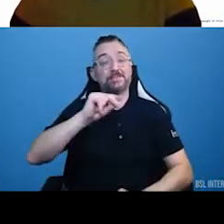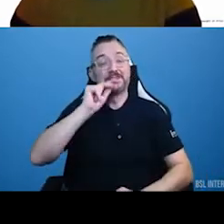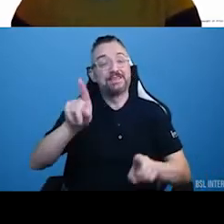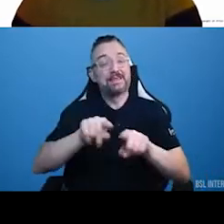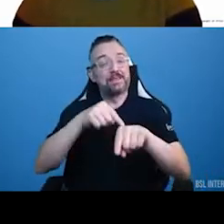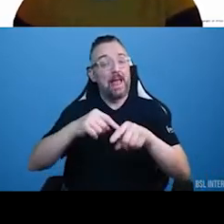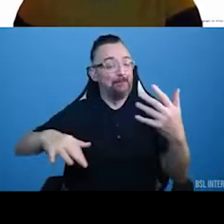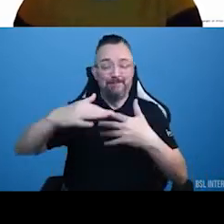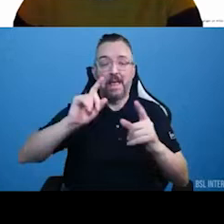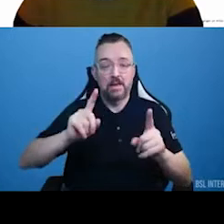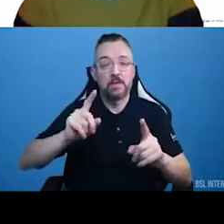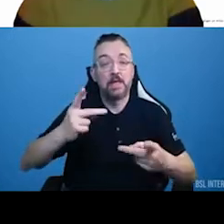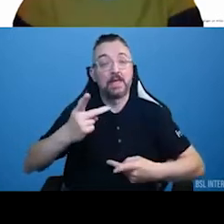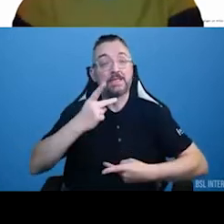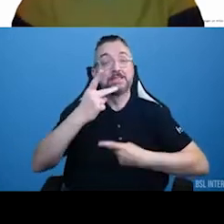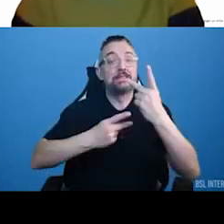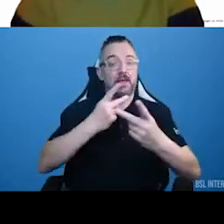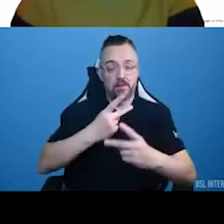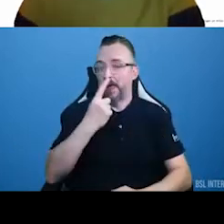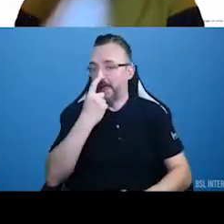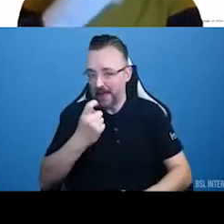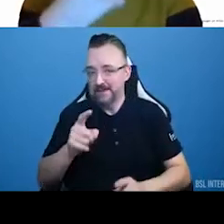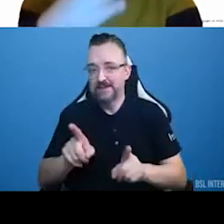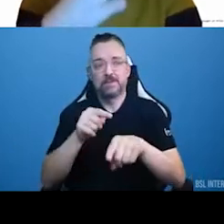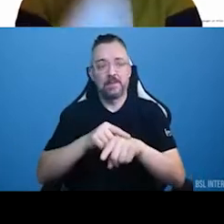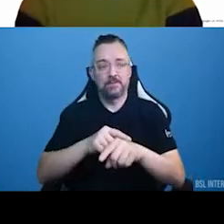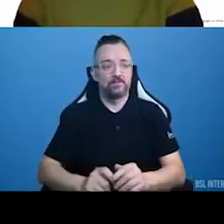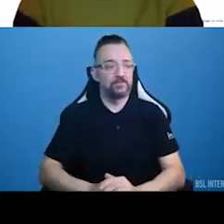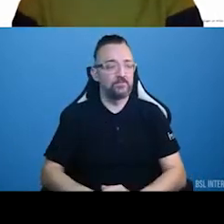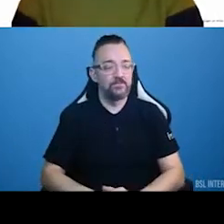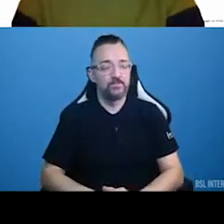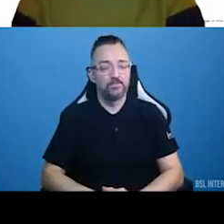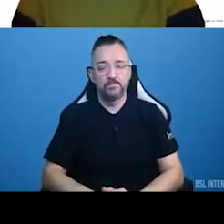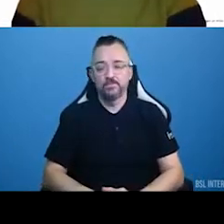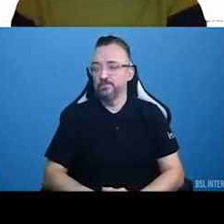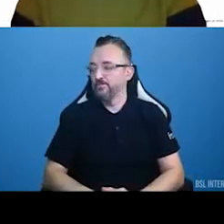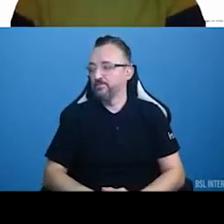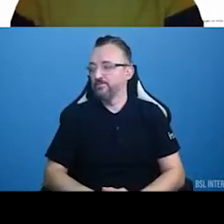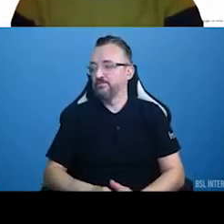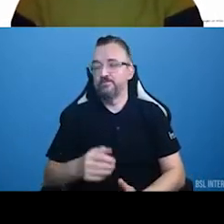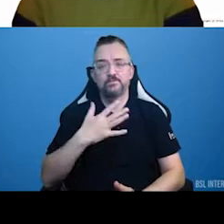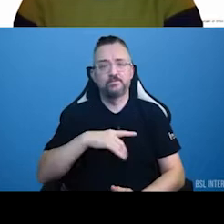but we can all sing the same time. And I just wanna finish on a moment we have,